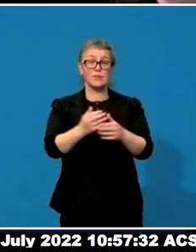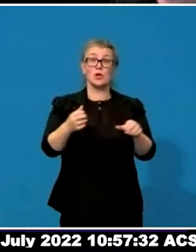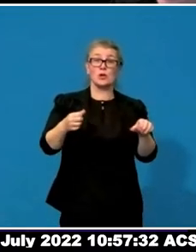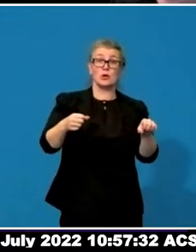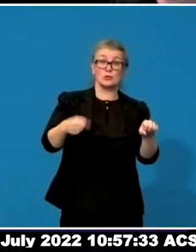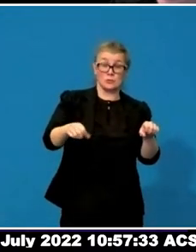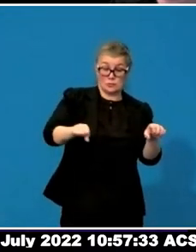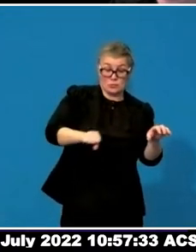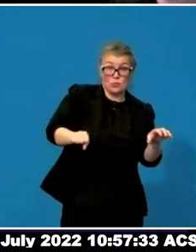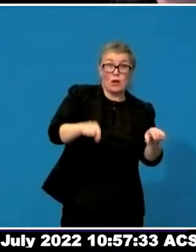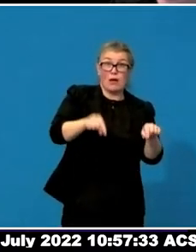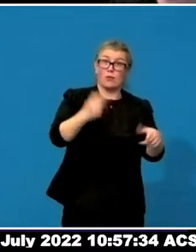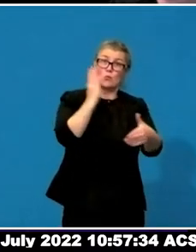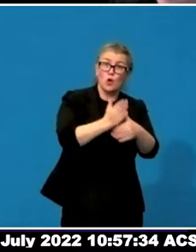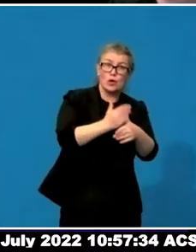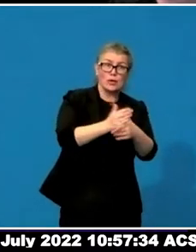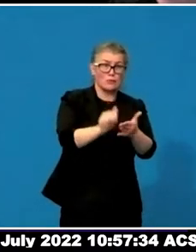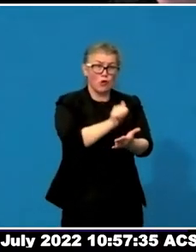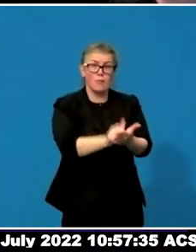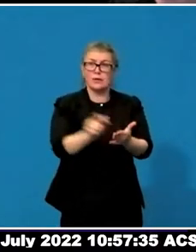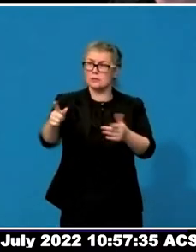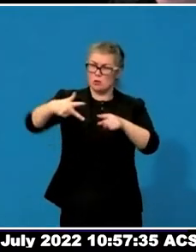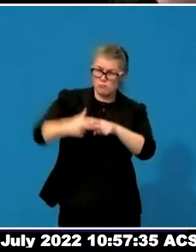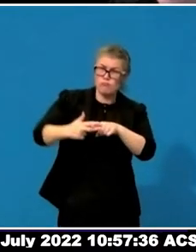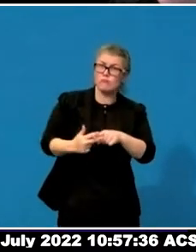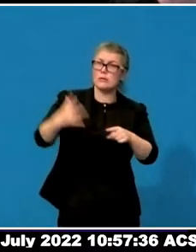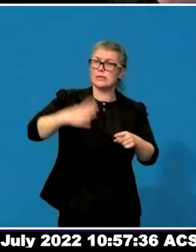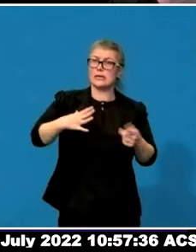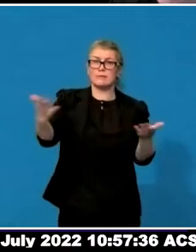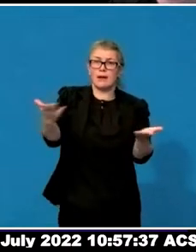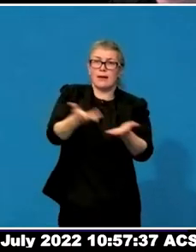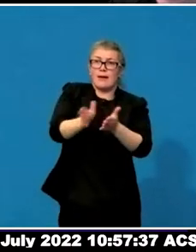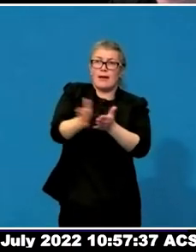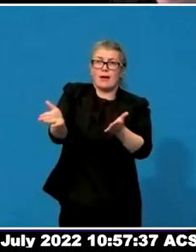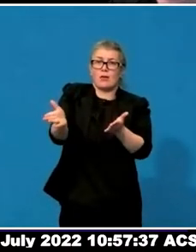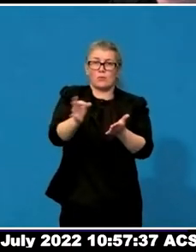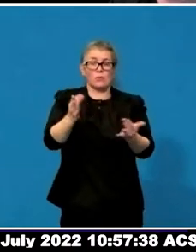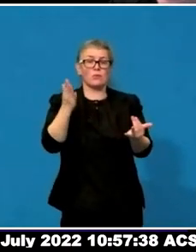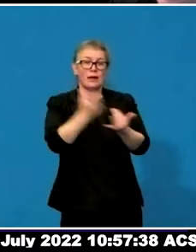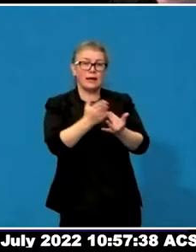She will also share her views about not having access to tools to give her greater